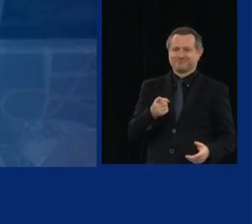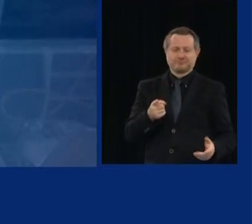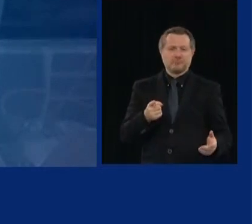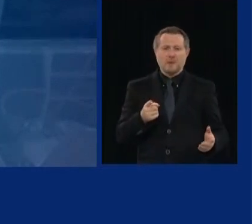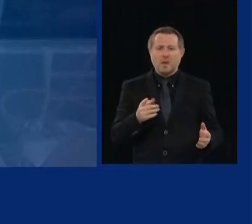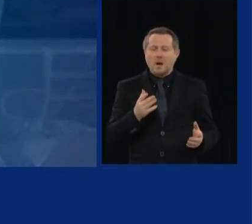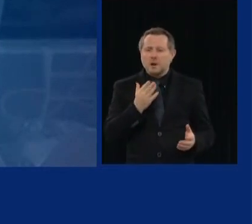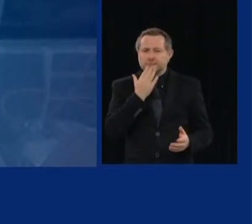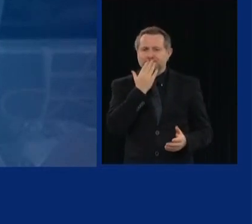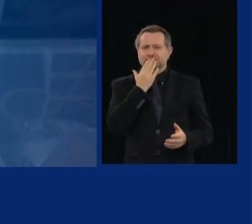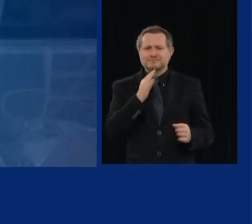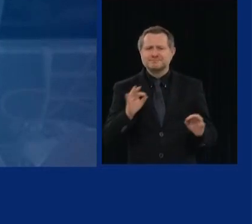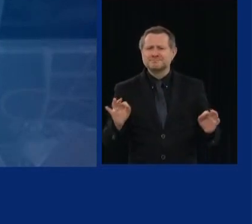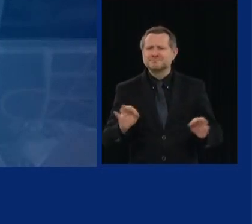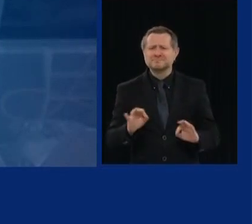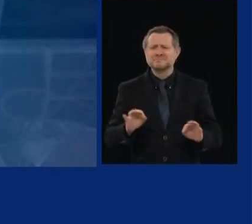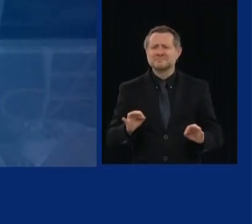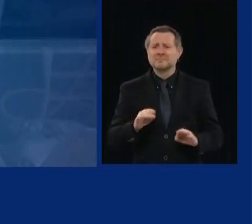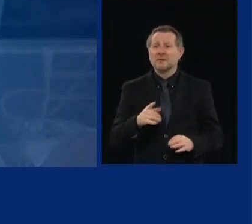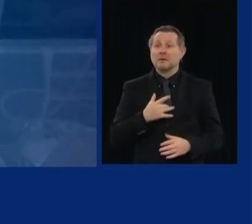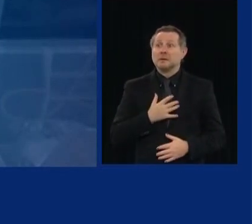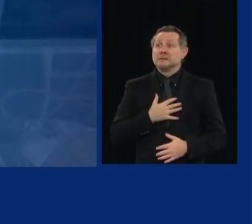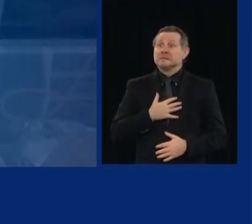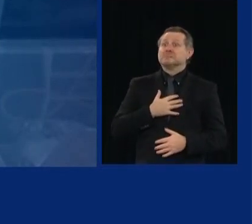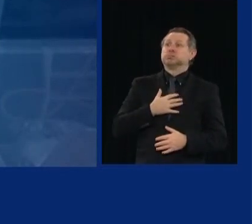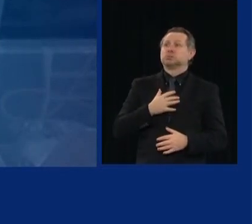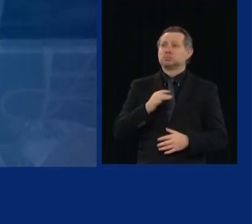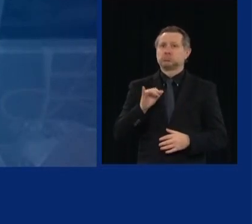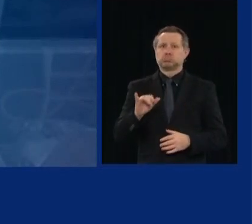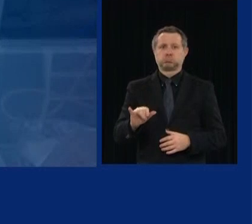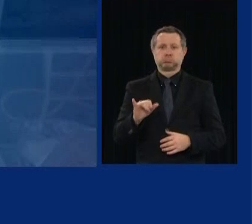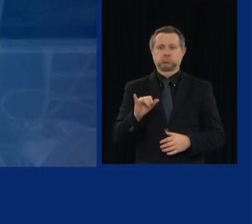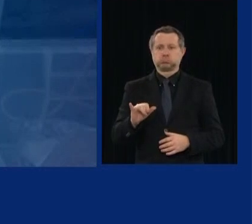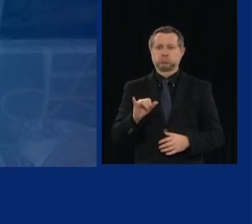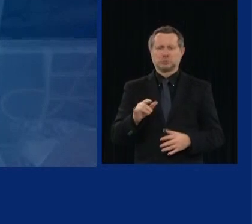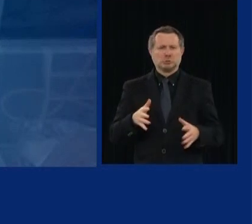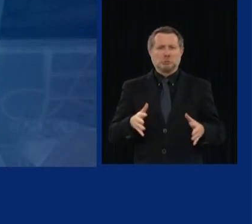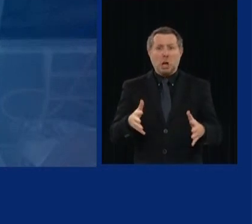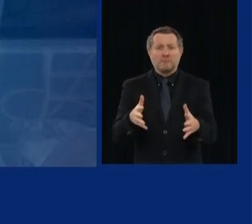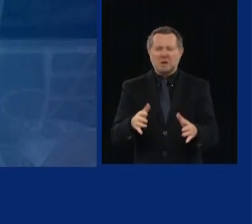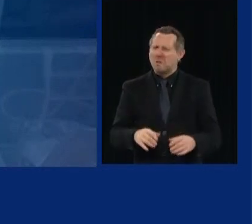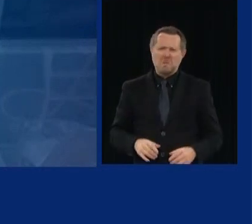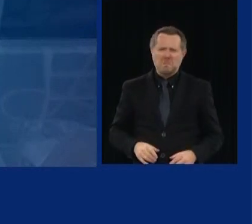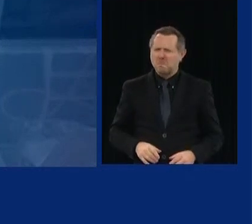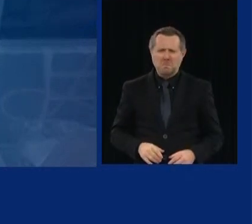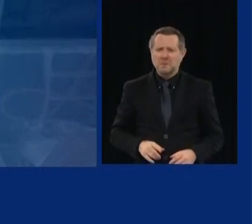THERE IS NOTHING ABOUT THIS TEST